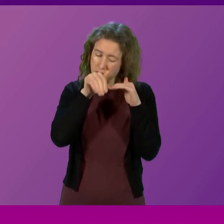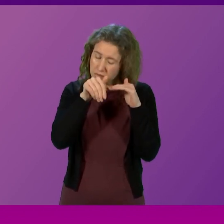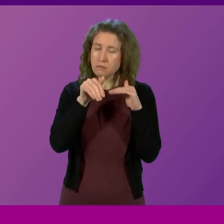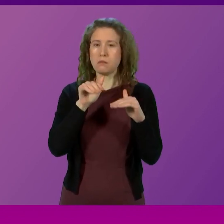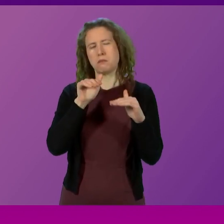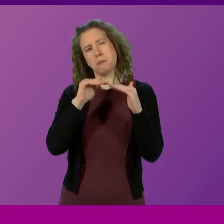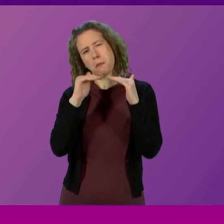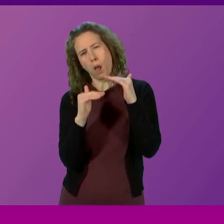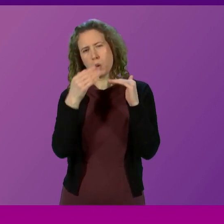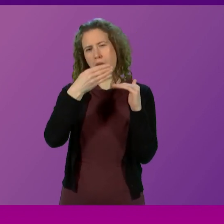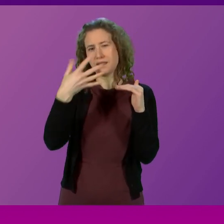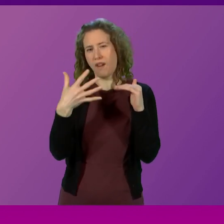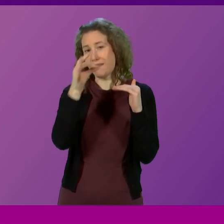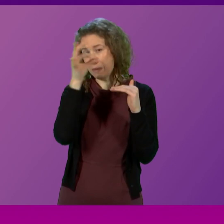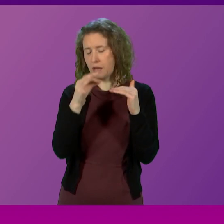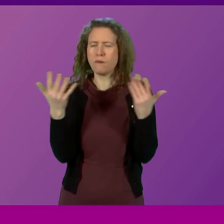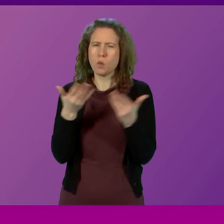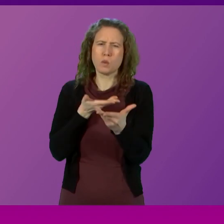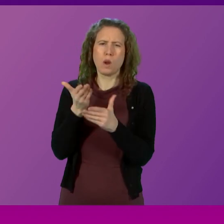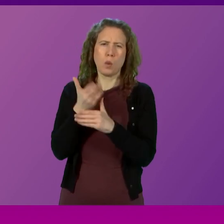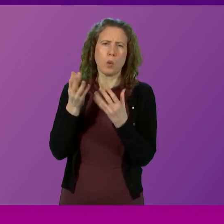95 per cent. Of course, we will work with health boards to get that back